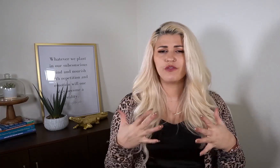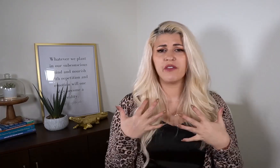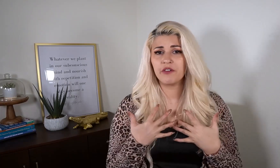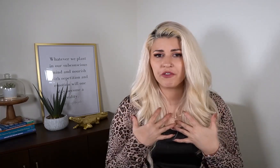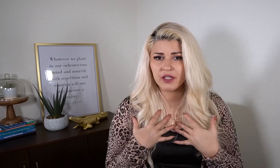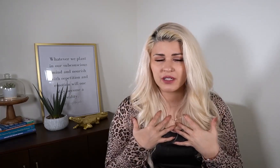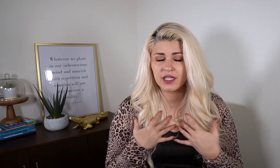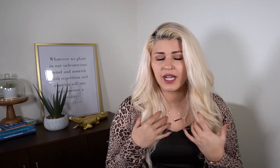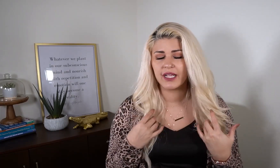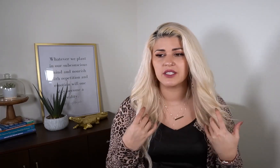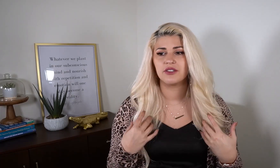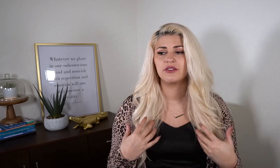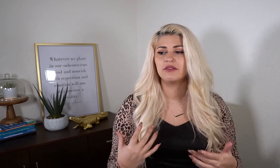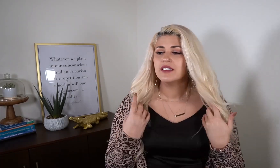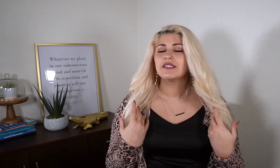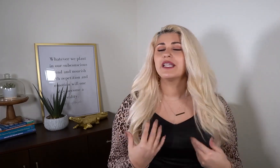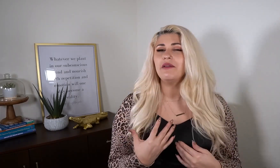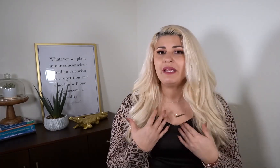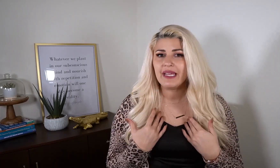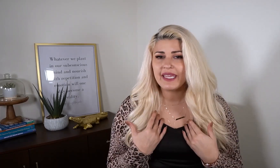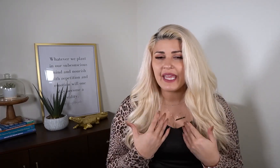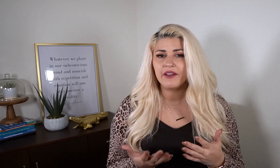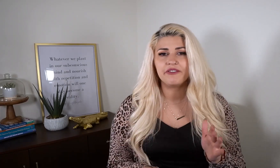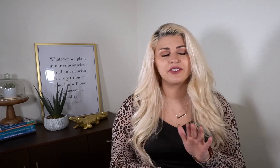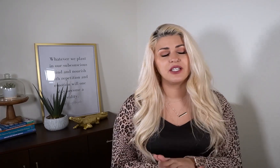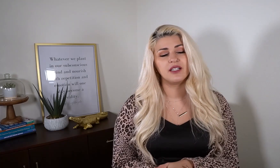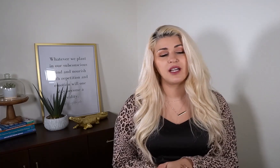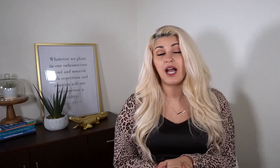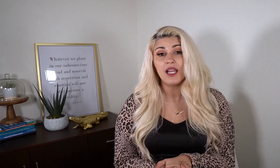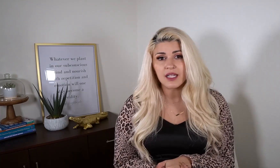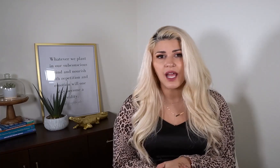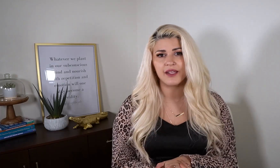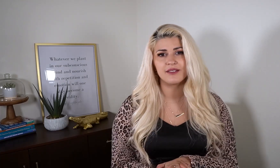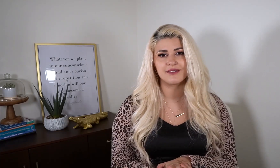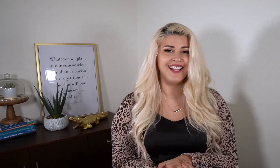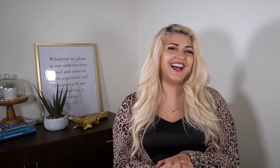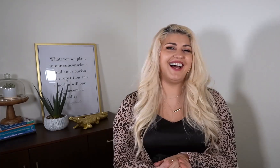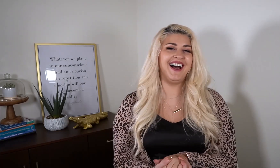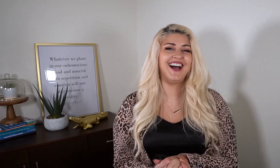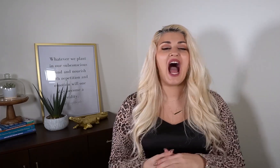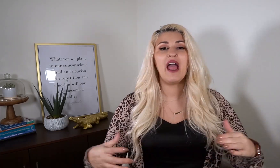so if you ever feel inclined to send me a gift, I like lions. (chuckles)